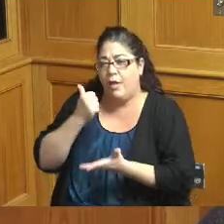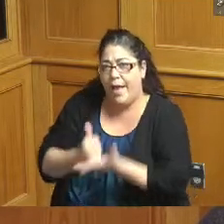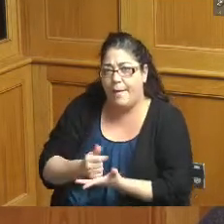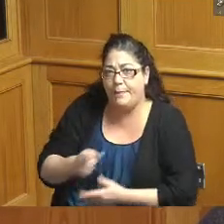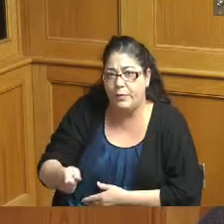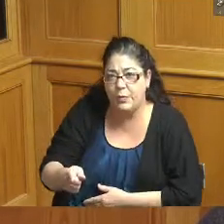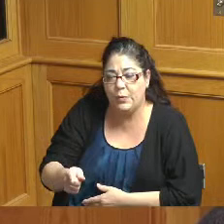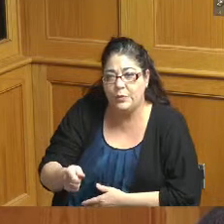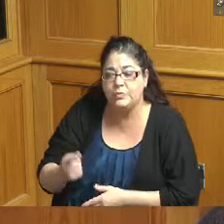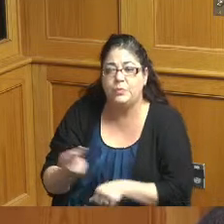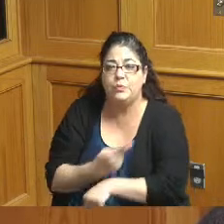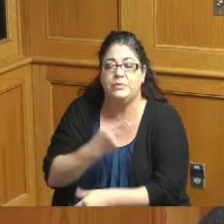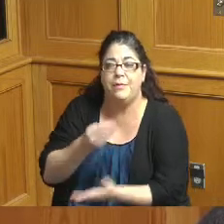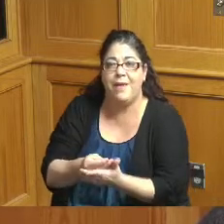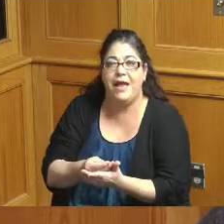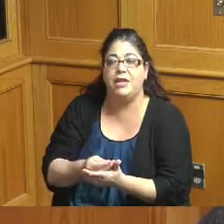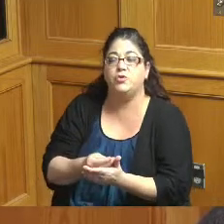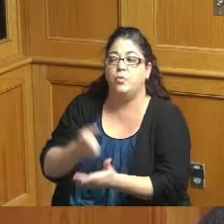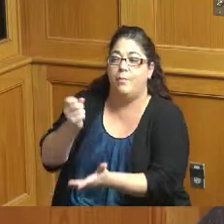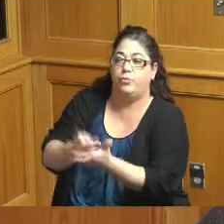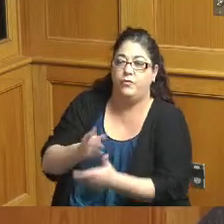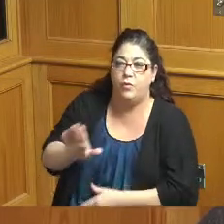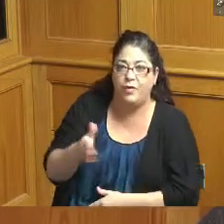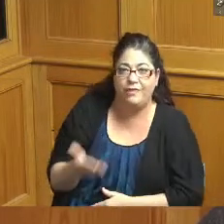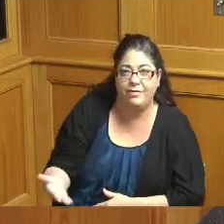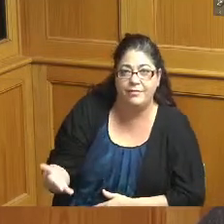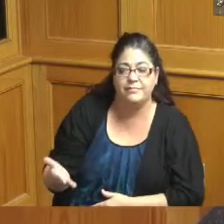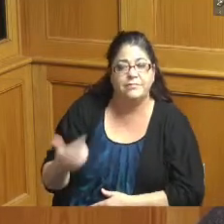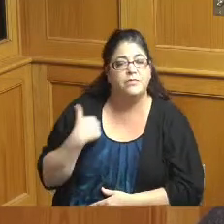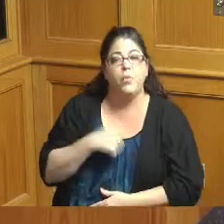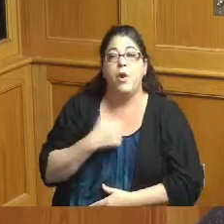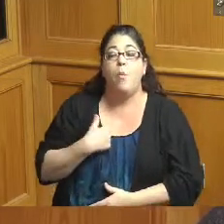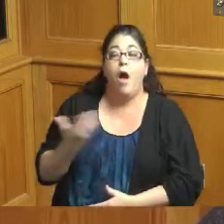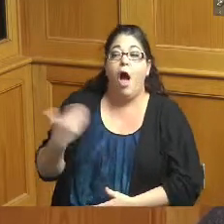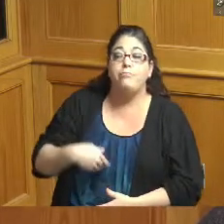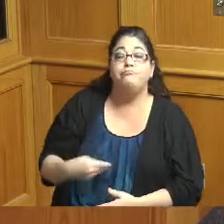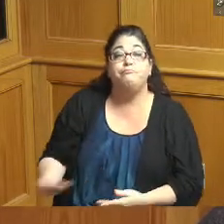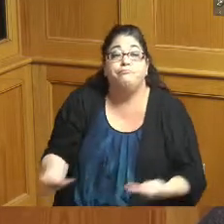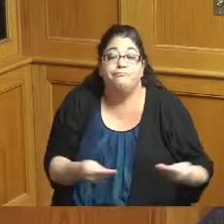want you to be under the radar because we don't have anything to reflect back on so